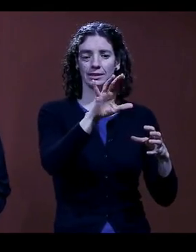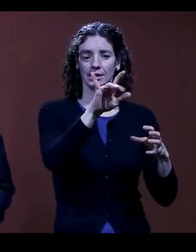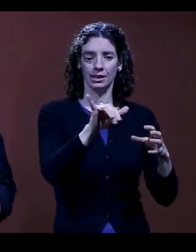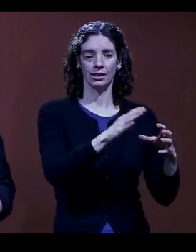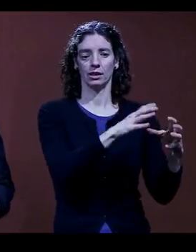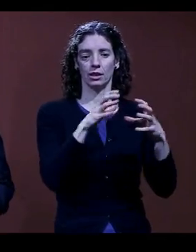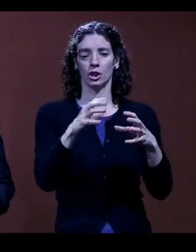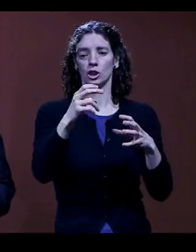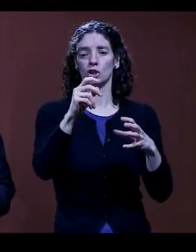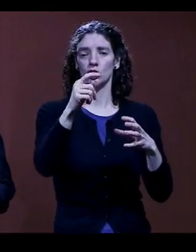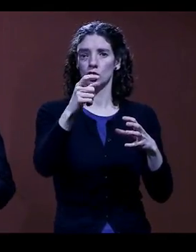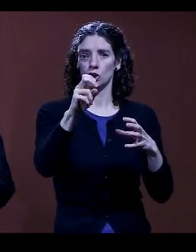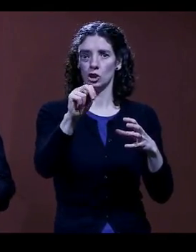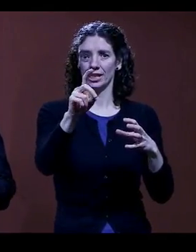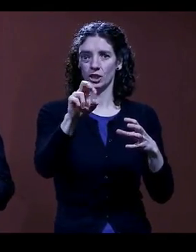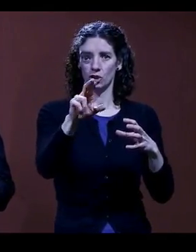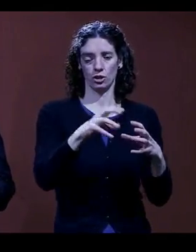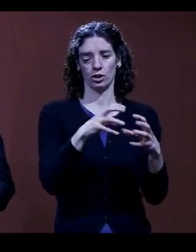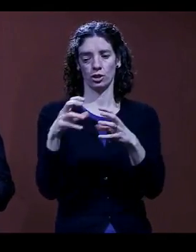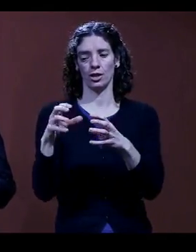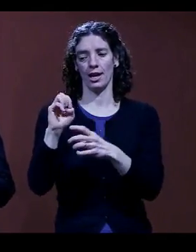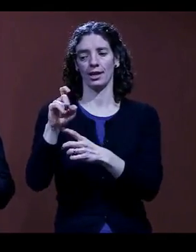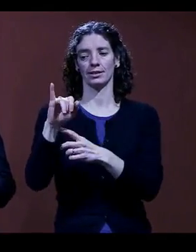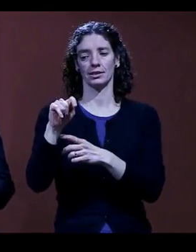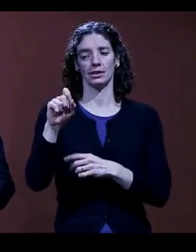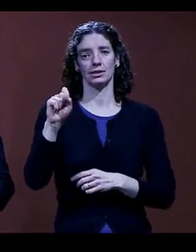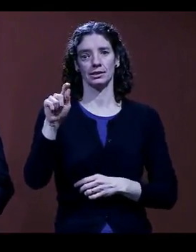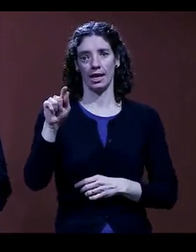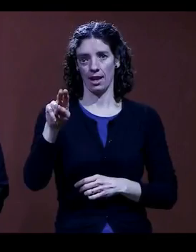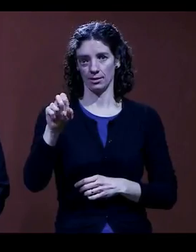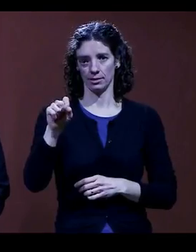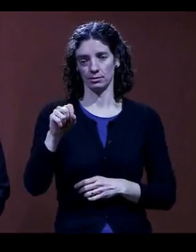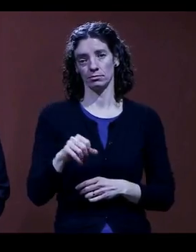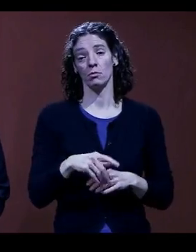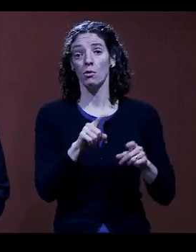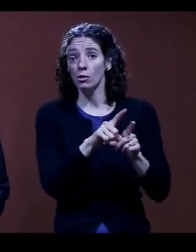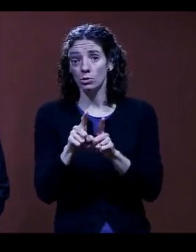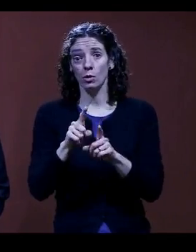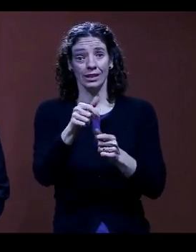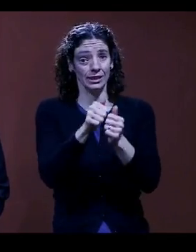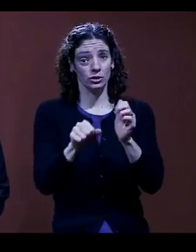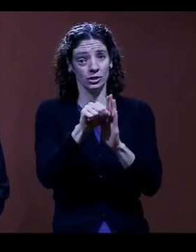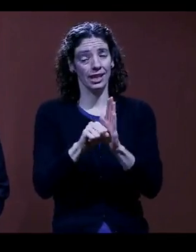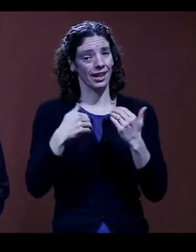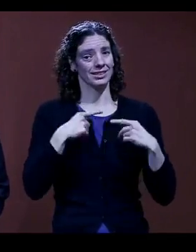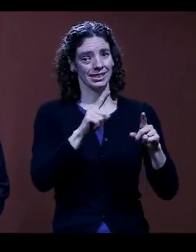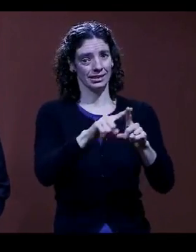Then there may be certain data governance procedures within your state or your districts for you to make